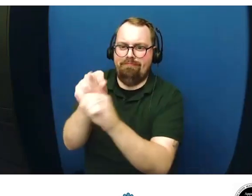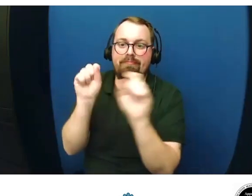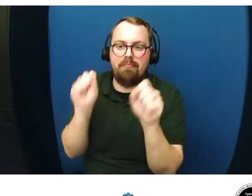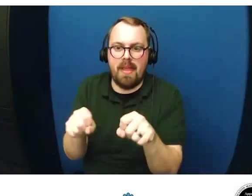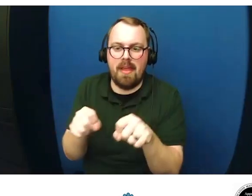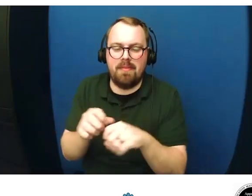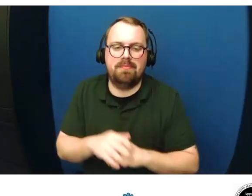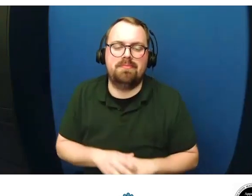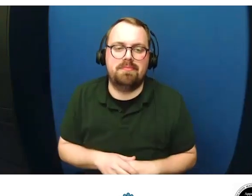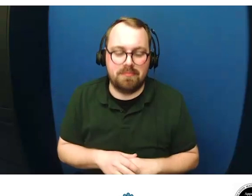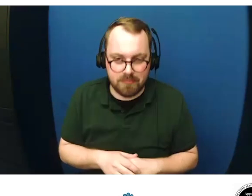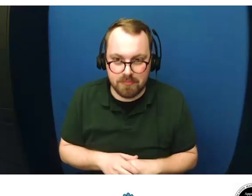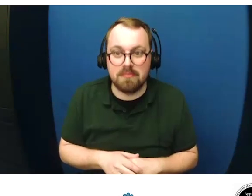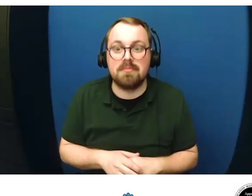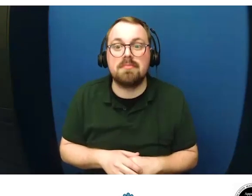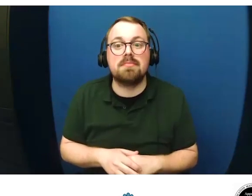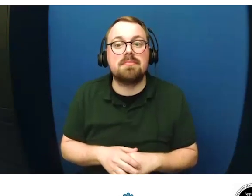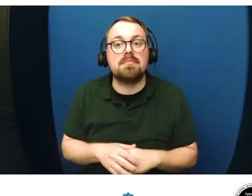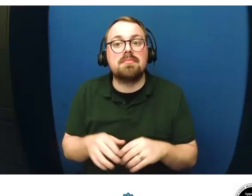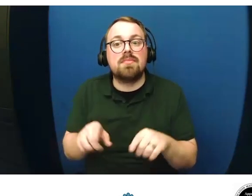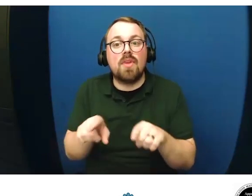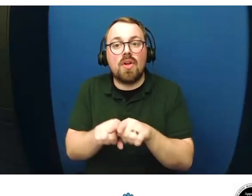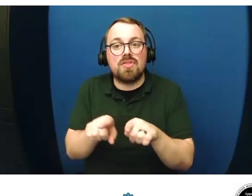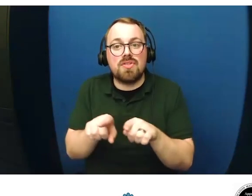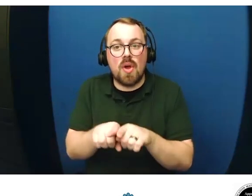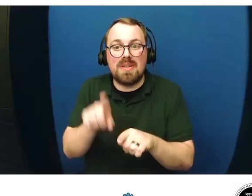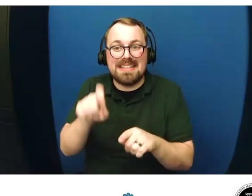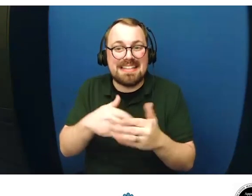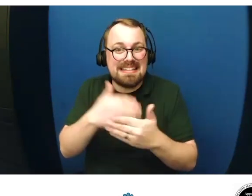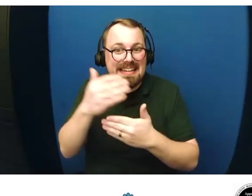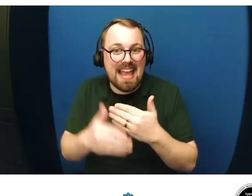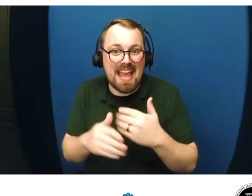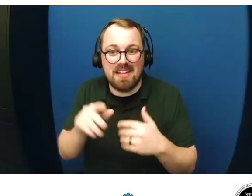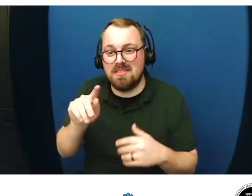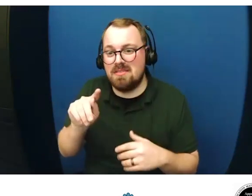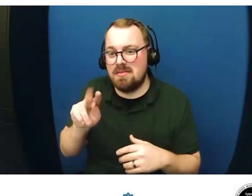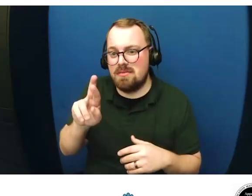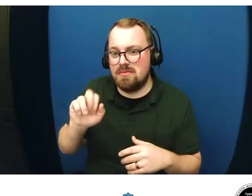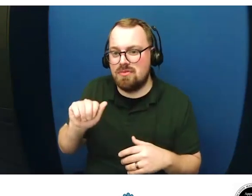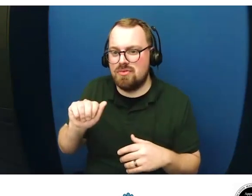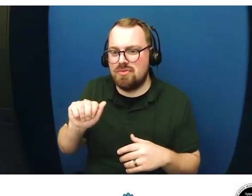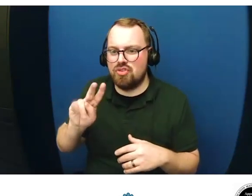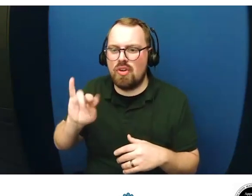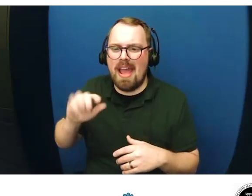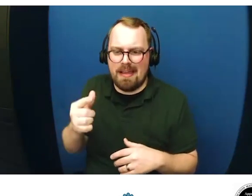They may need hand tracking on that same kind of note. If you're not familiar with hand tracking,